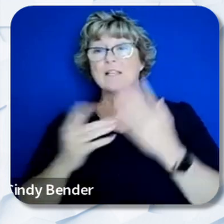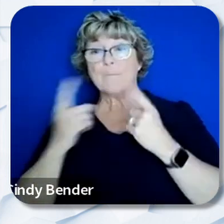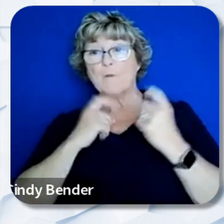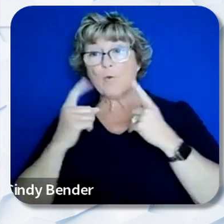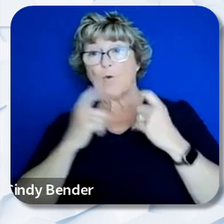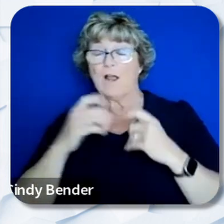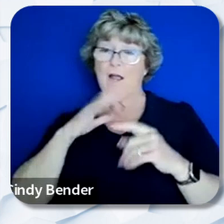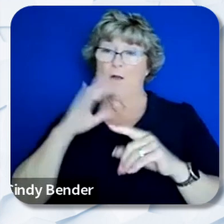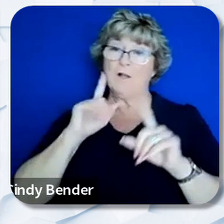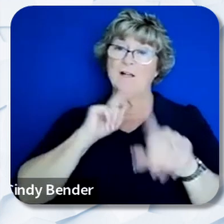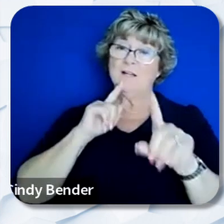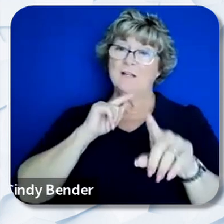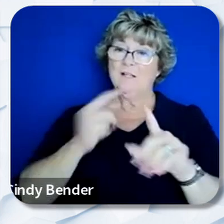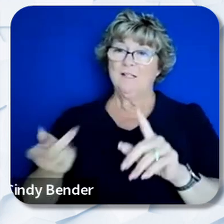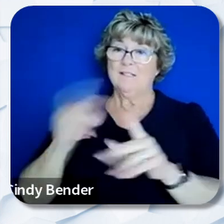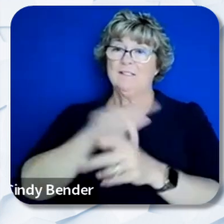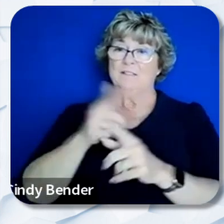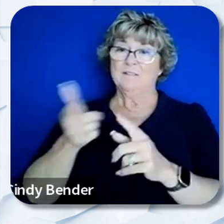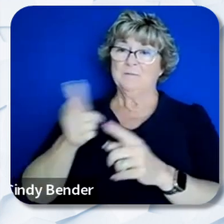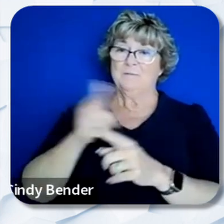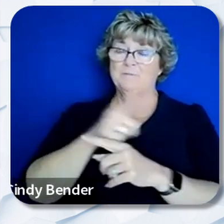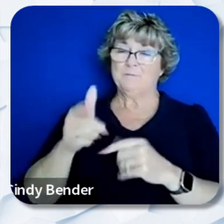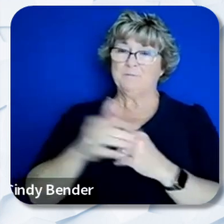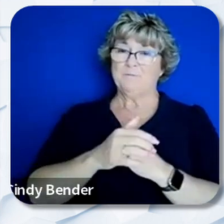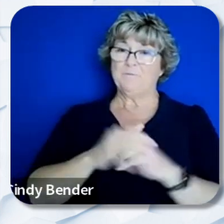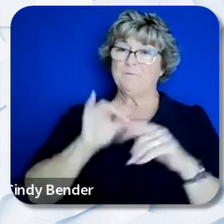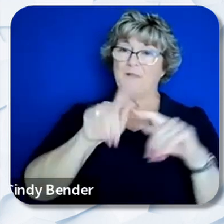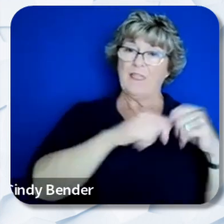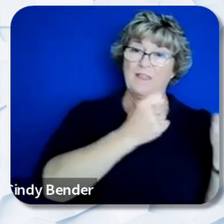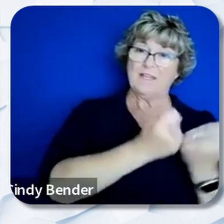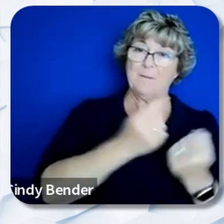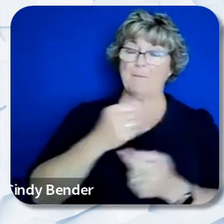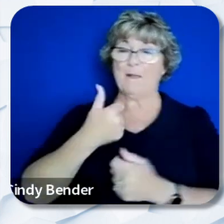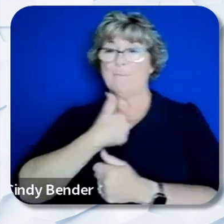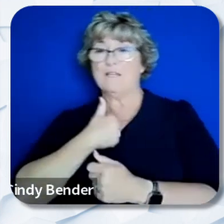sort of go back and forth between the team and myself to answer the questions, and maybe